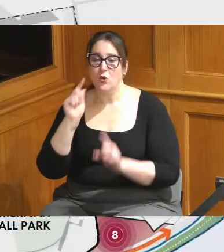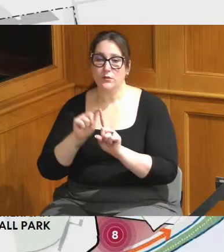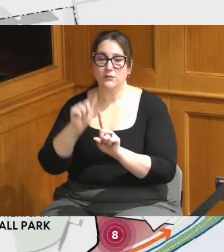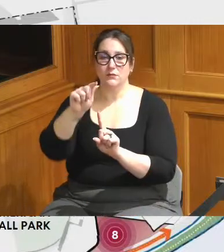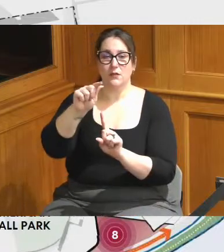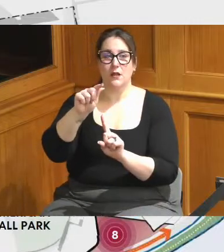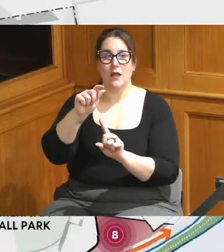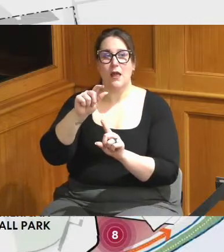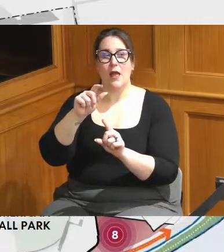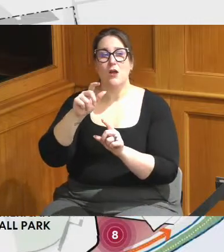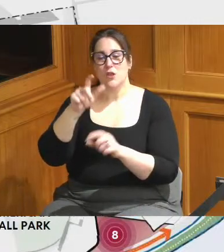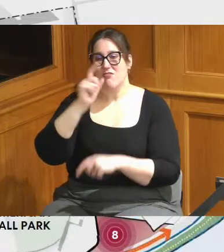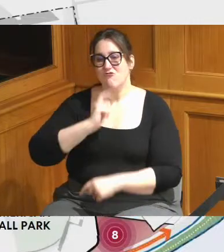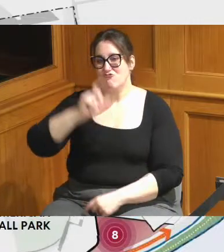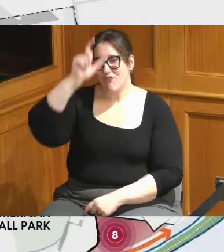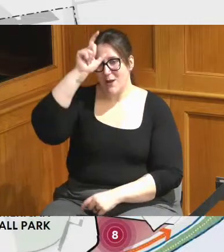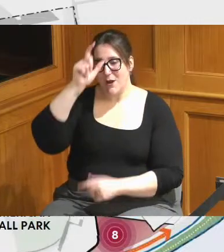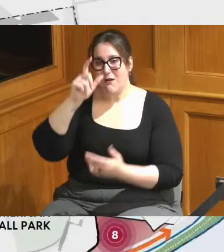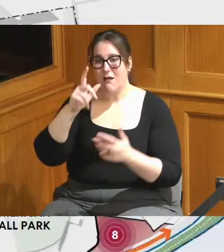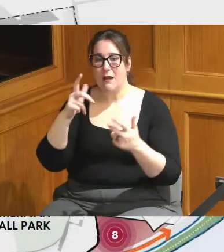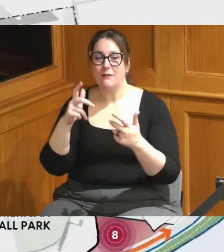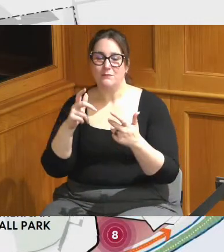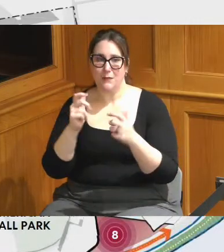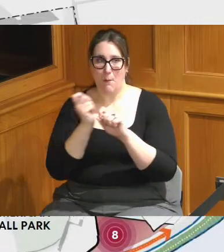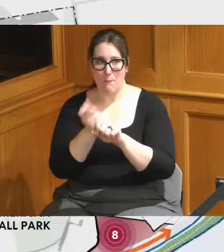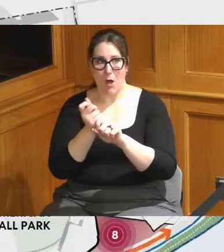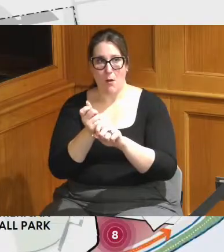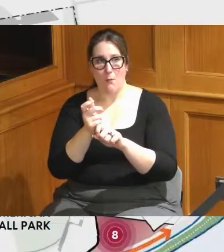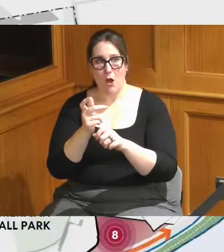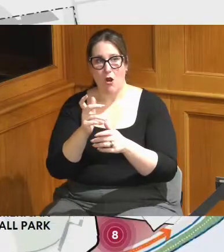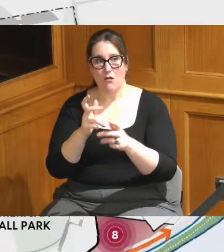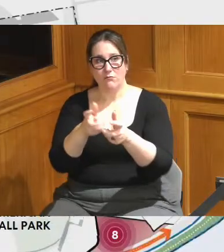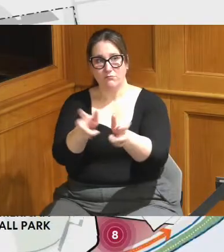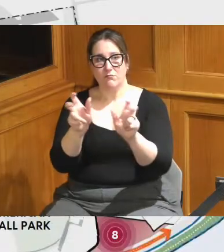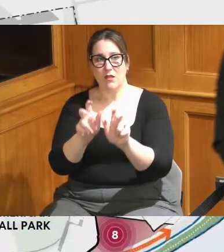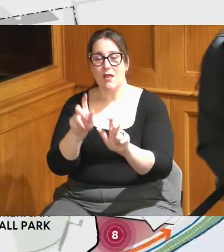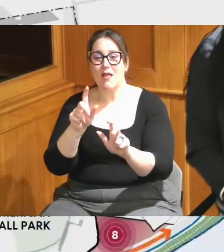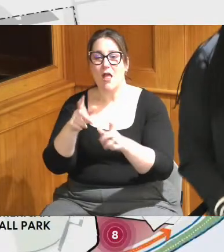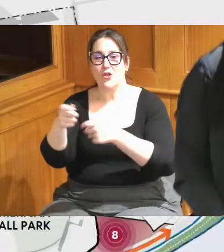we are showing and recognizing this as a potential site for a replacement arena through we know